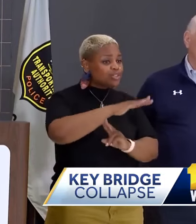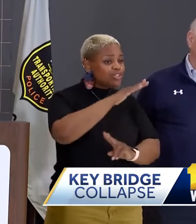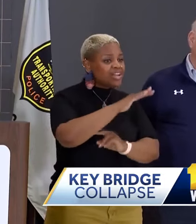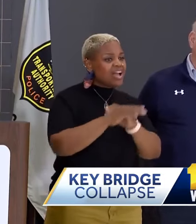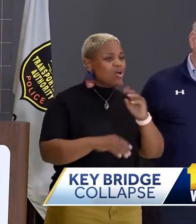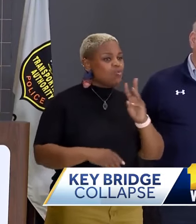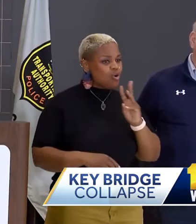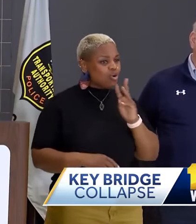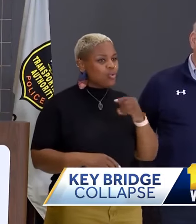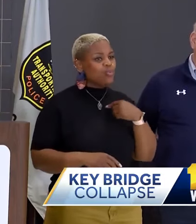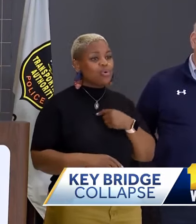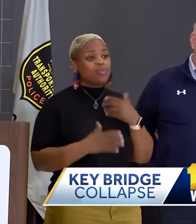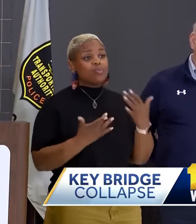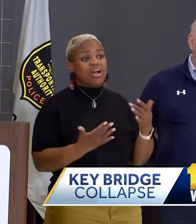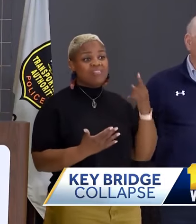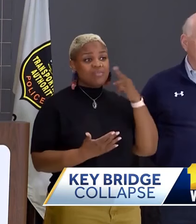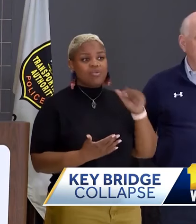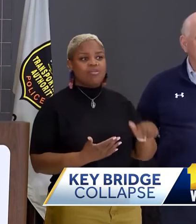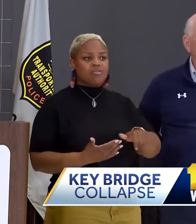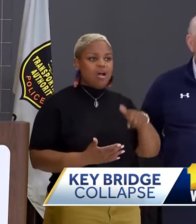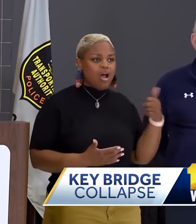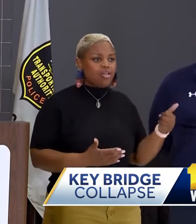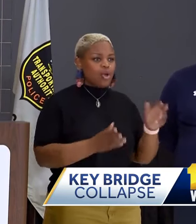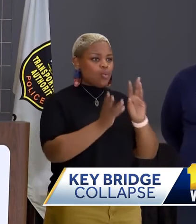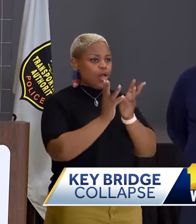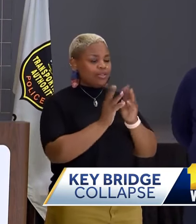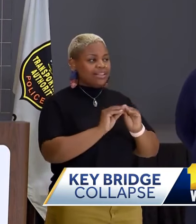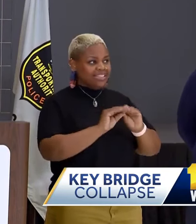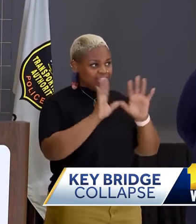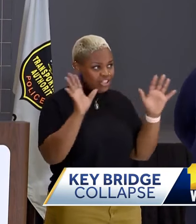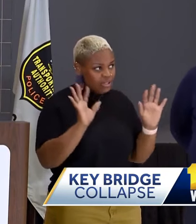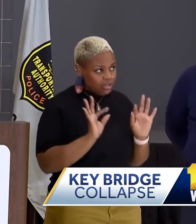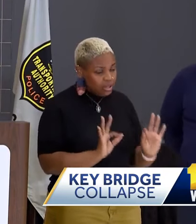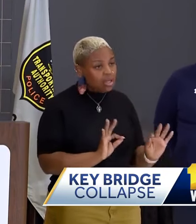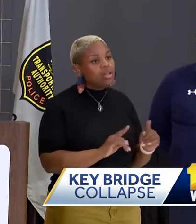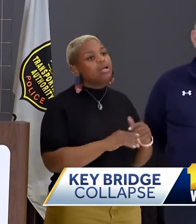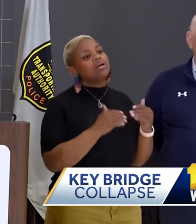REMOVING THE REST OF THE DEBRIS FROM THE BRIDGE FROM THE WATERWAY.